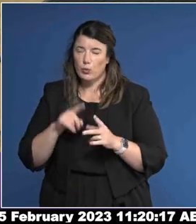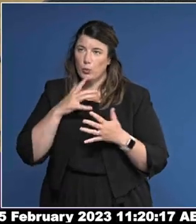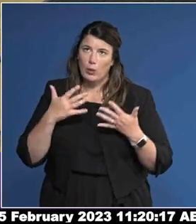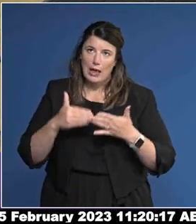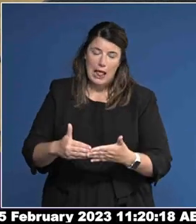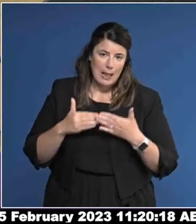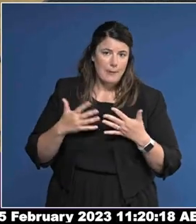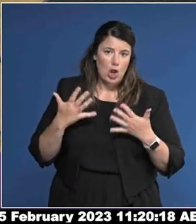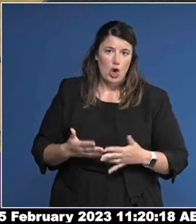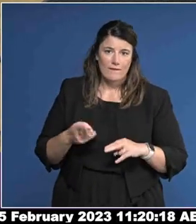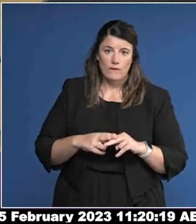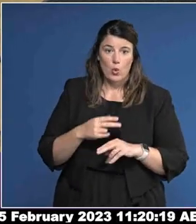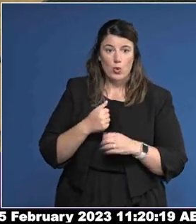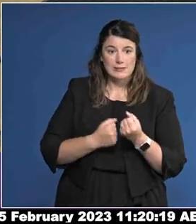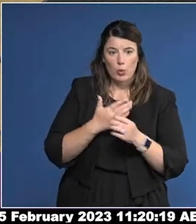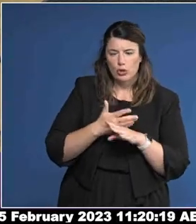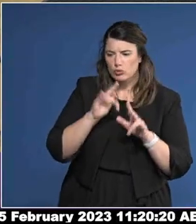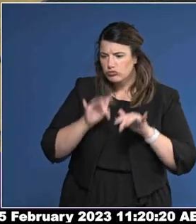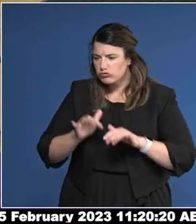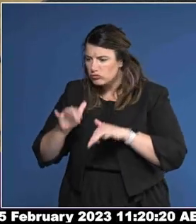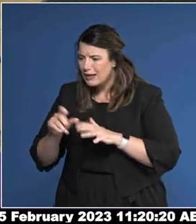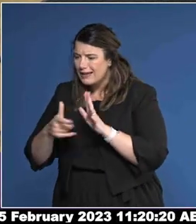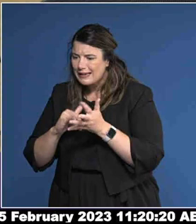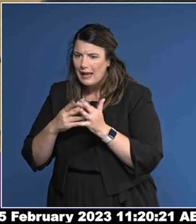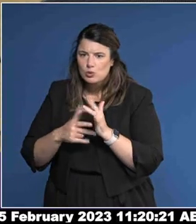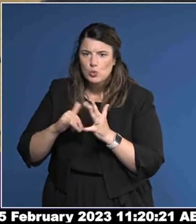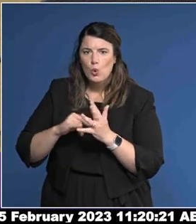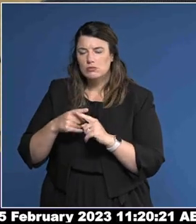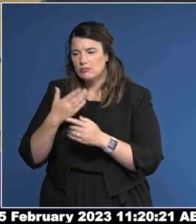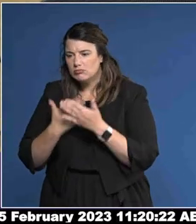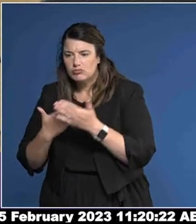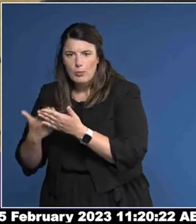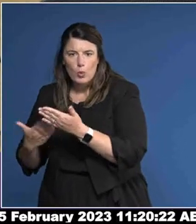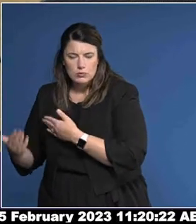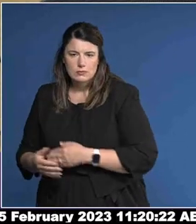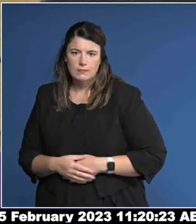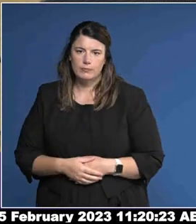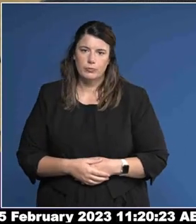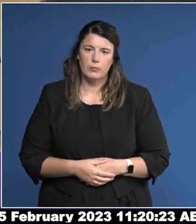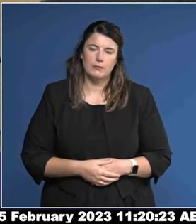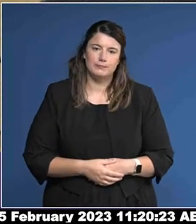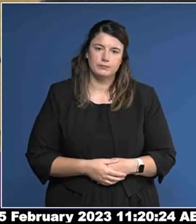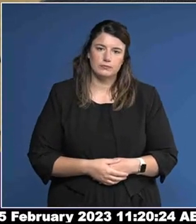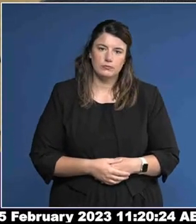complete that. MS EASTMAN: Have you all read the NDIS Commissioner's Own-Motion Inquiry